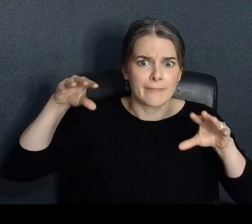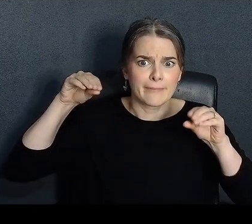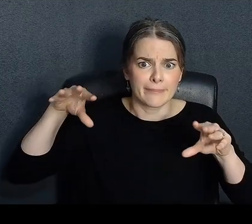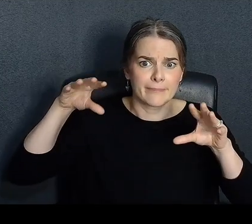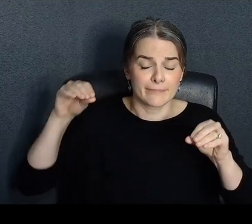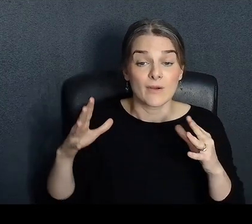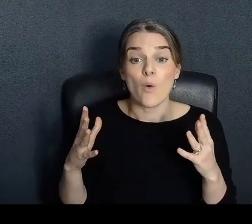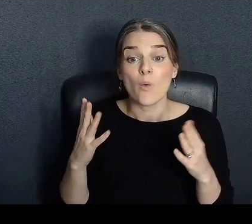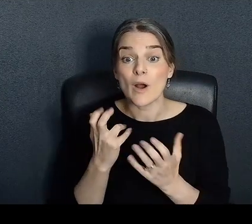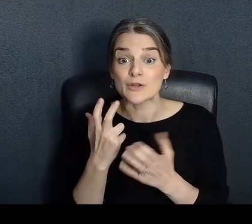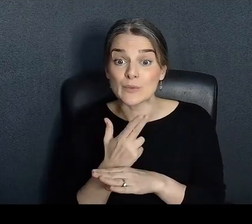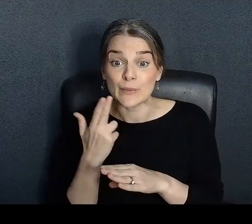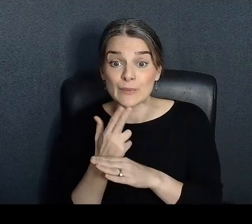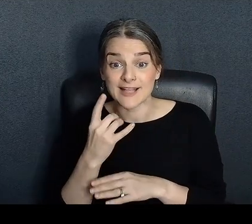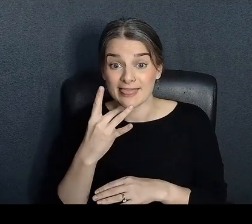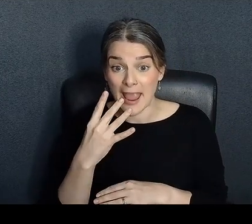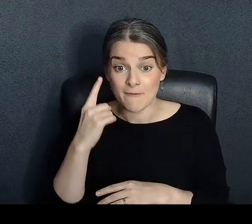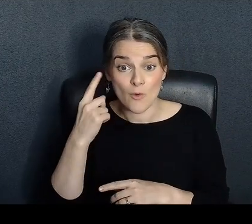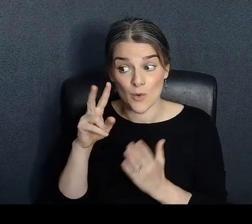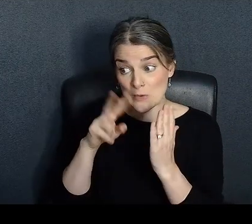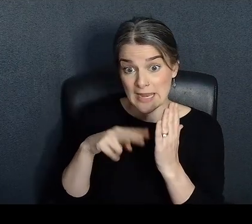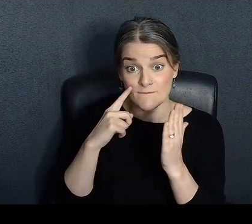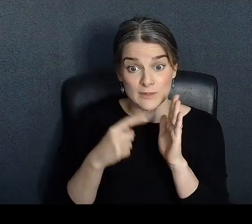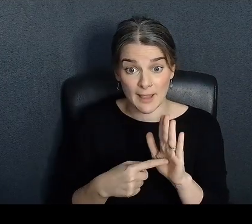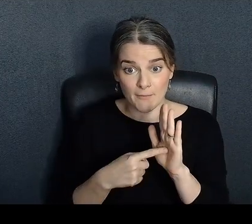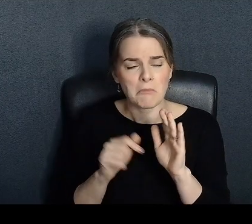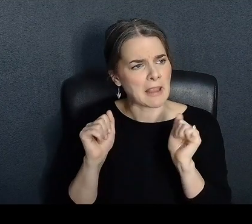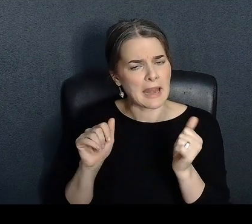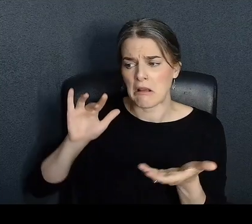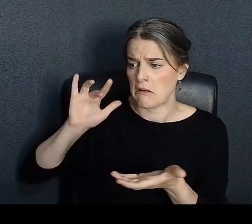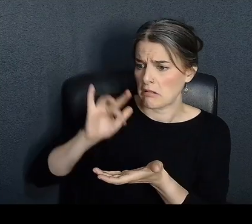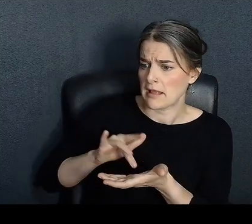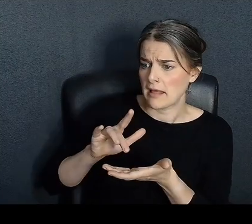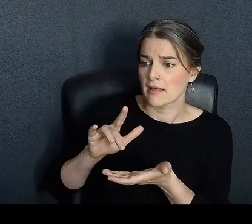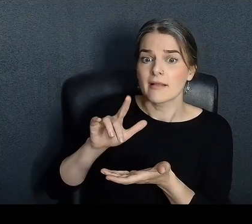that says Lamp and the lamp would go on. So it's pretty neat.